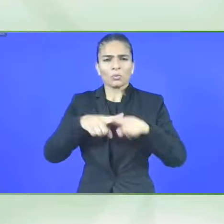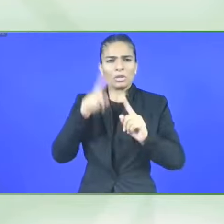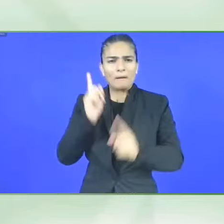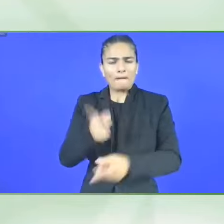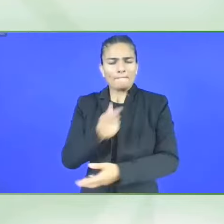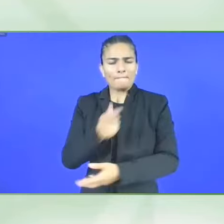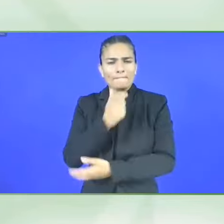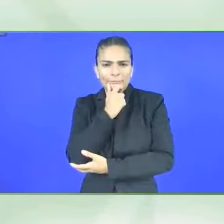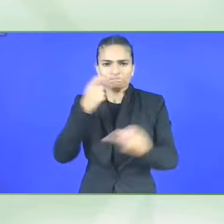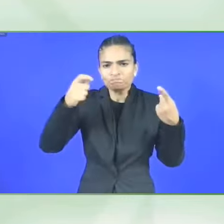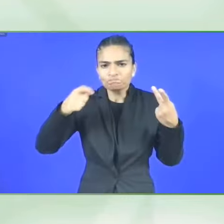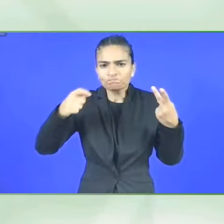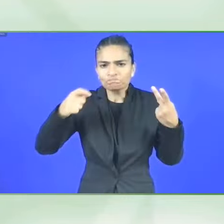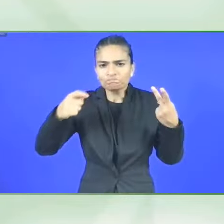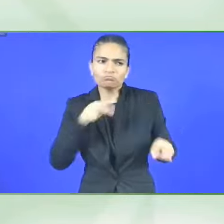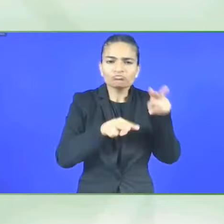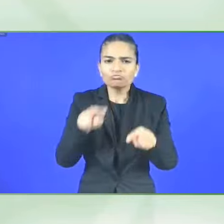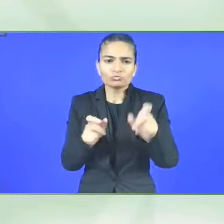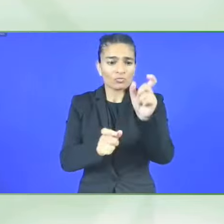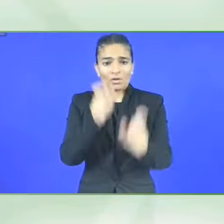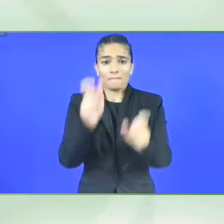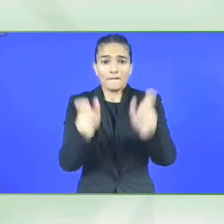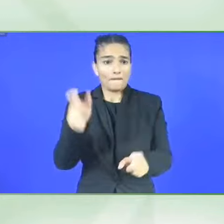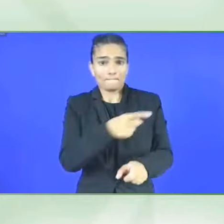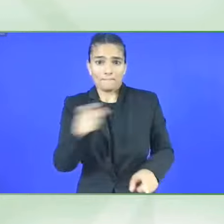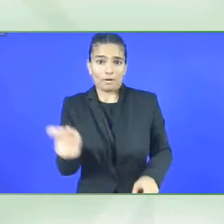in the field of culture.